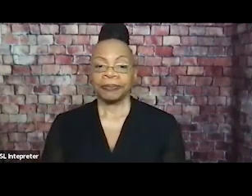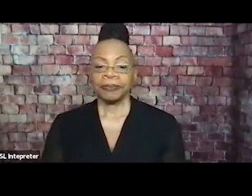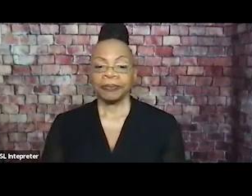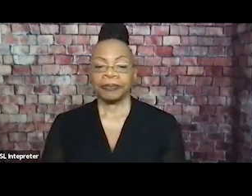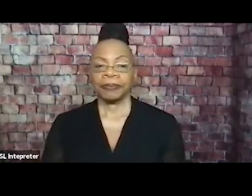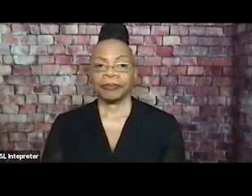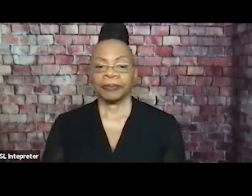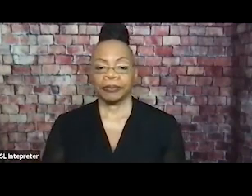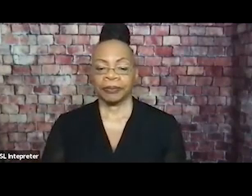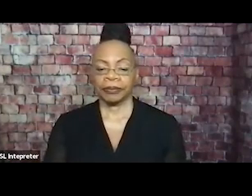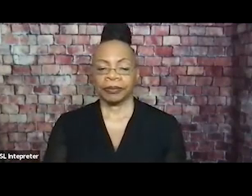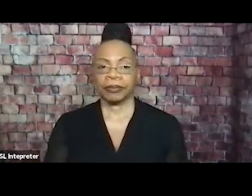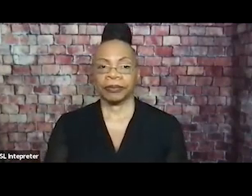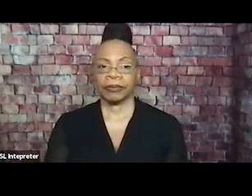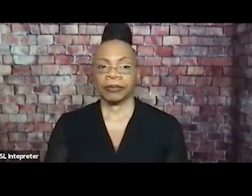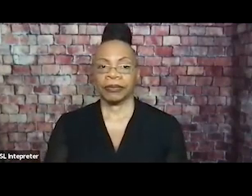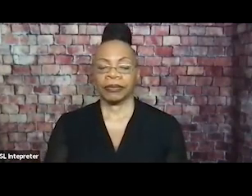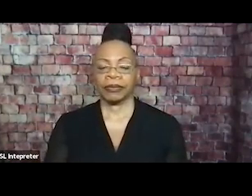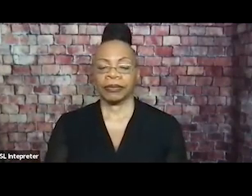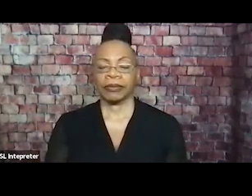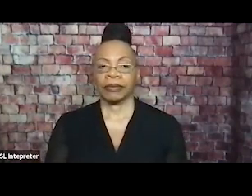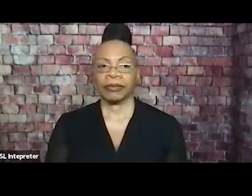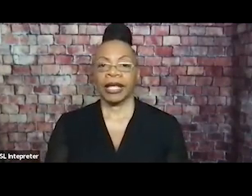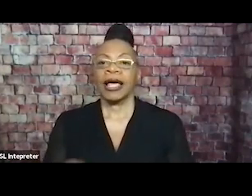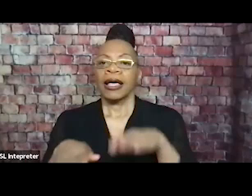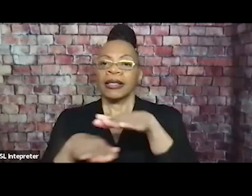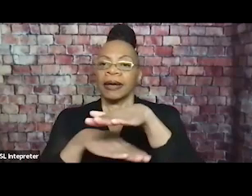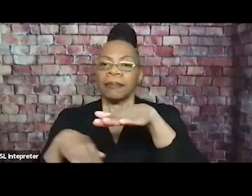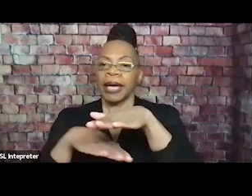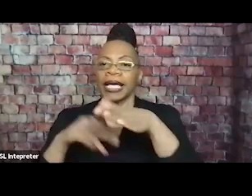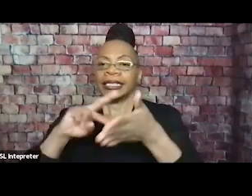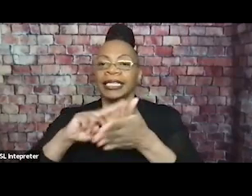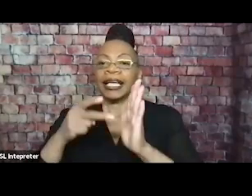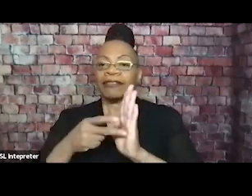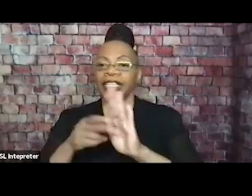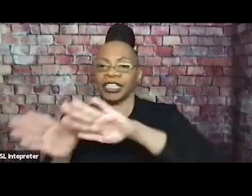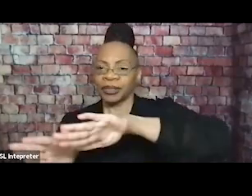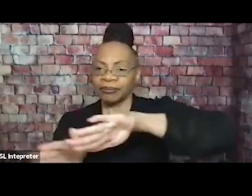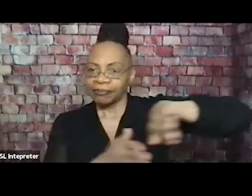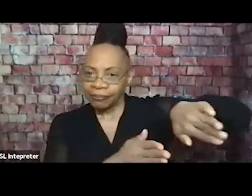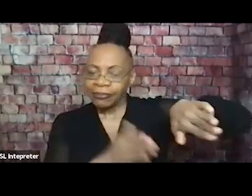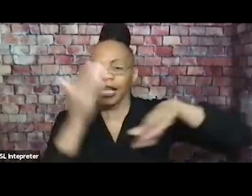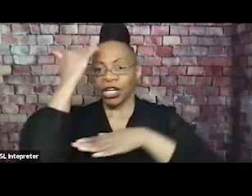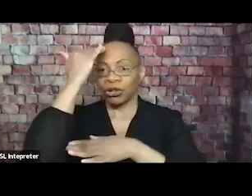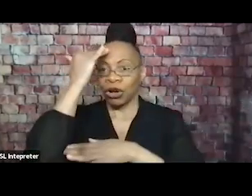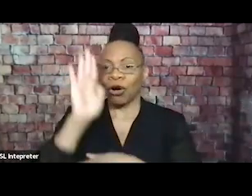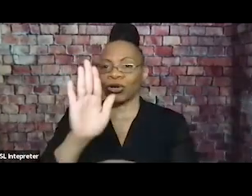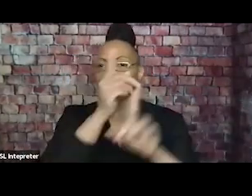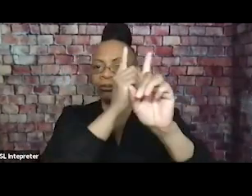Okay, so now that we got the basic definitions out of the way and you know what your goals are for writing an MSR,